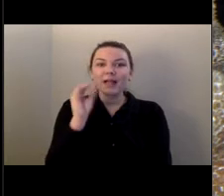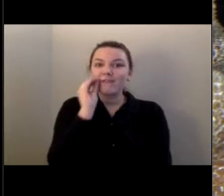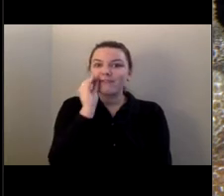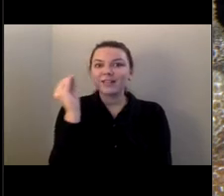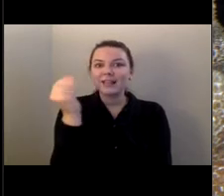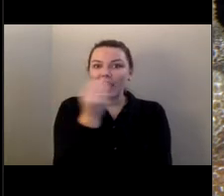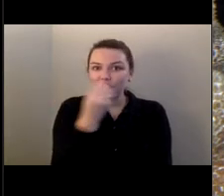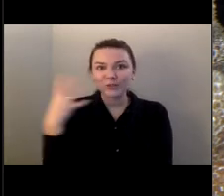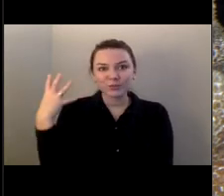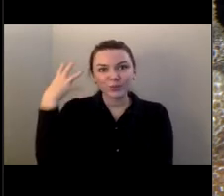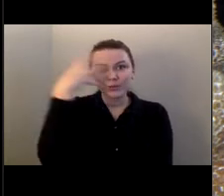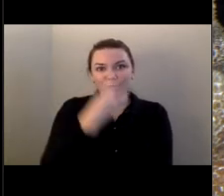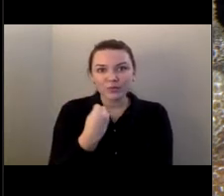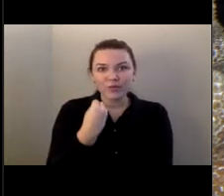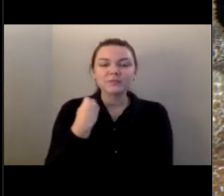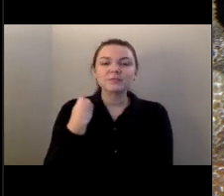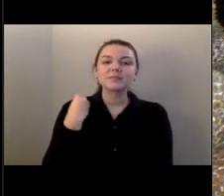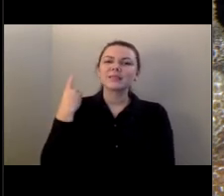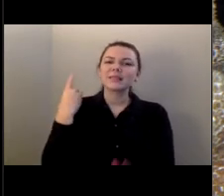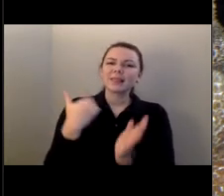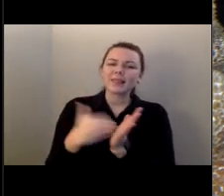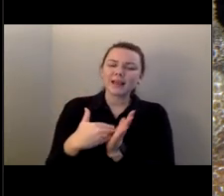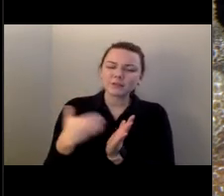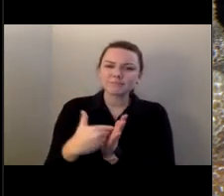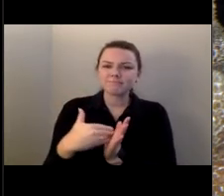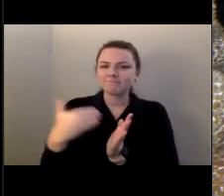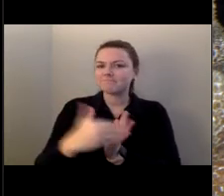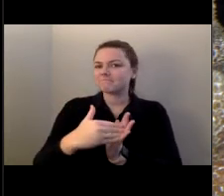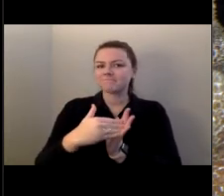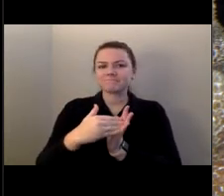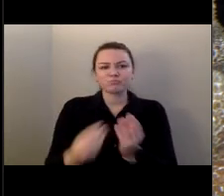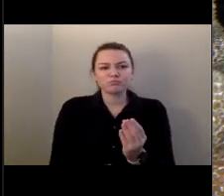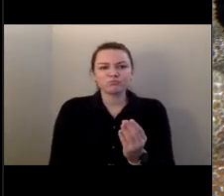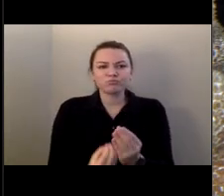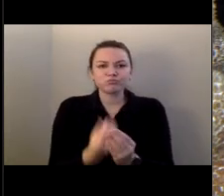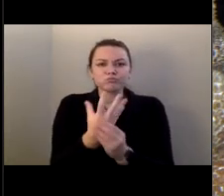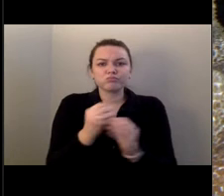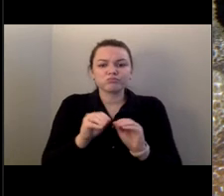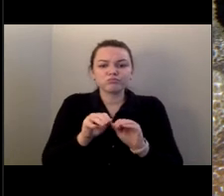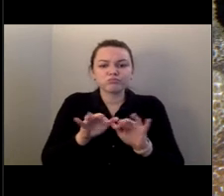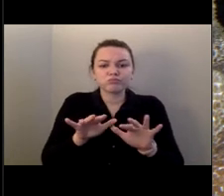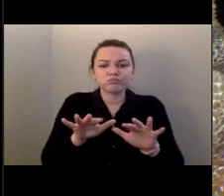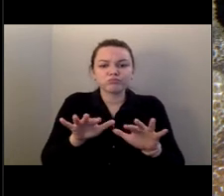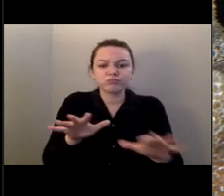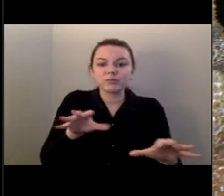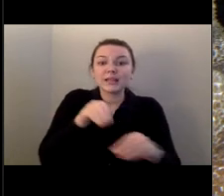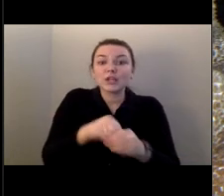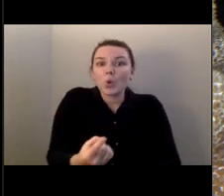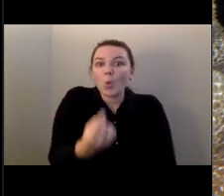So thousands and thousands in a piece of coral, like I showed you, right? See that?